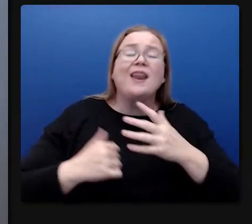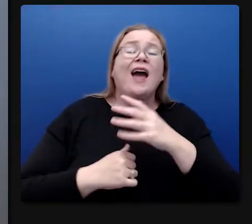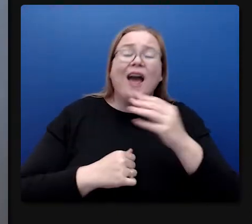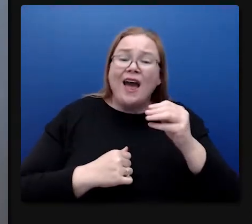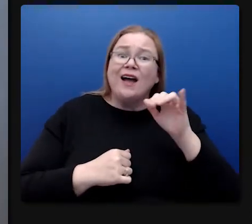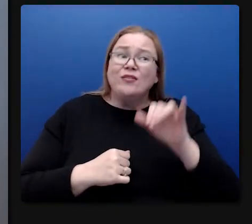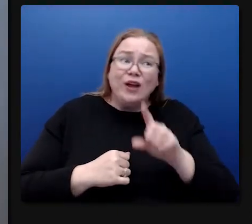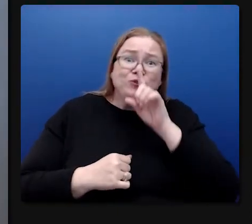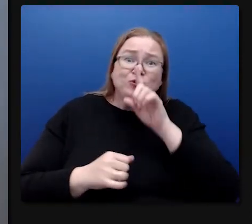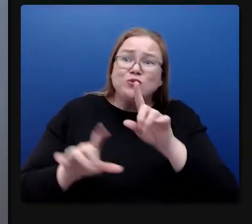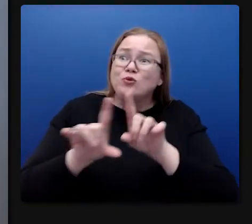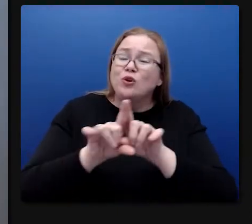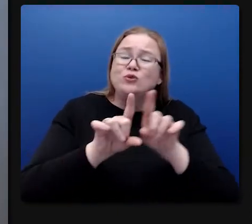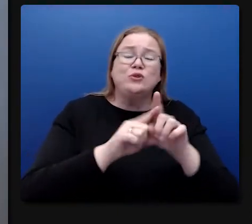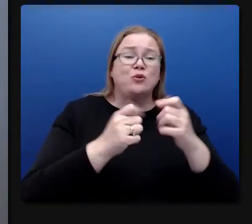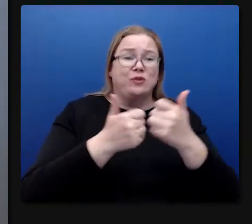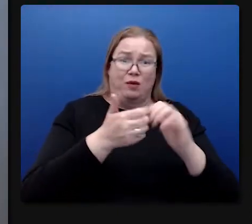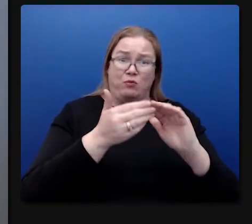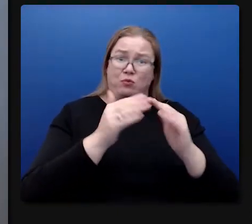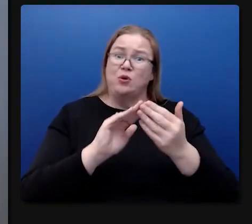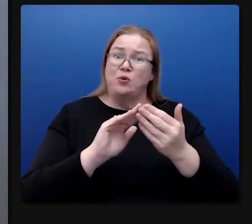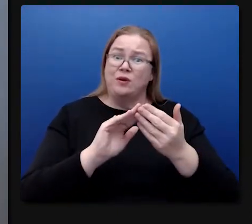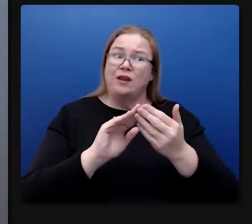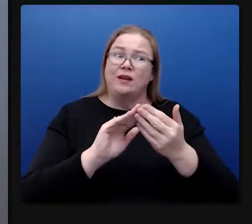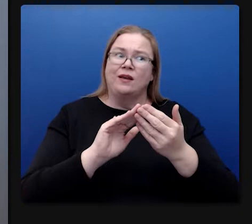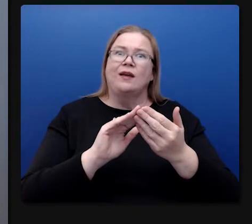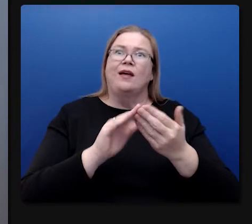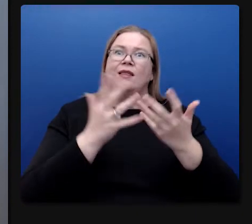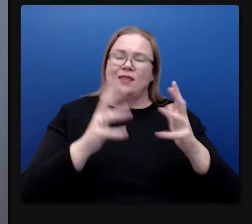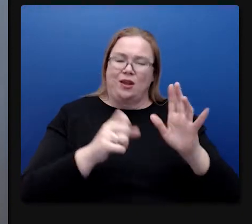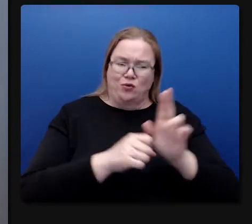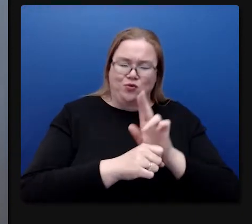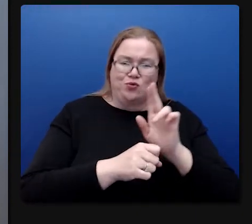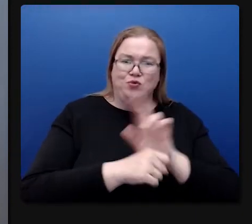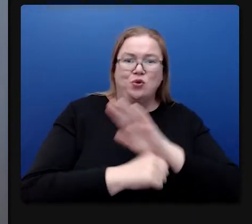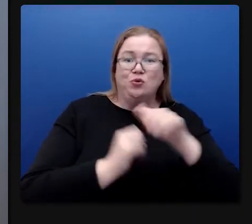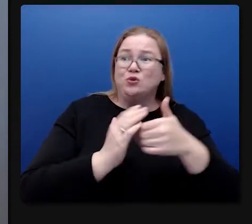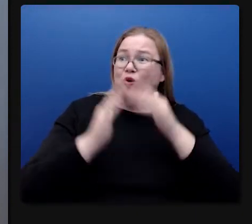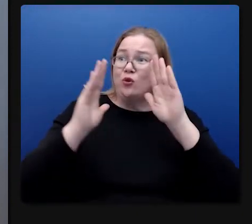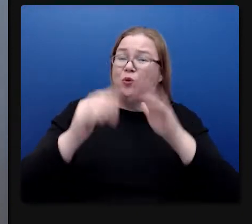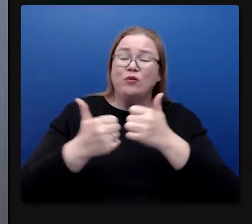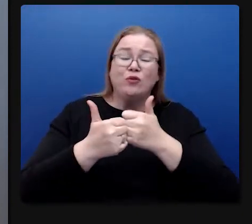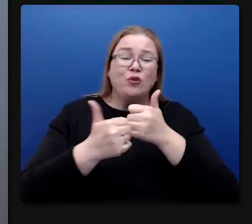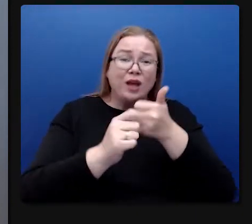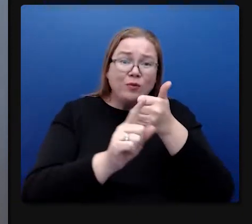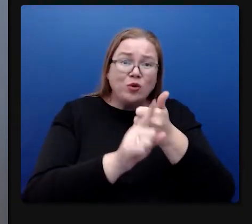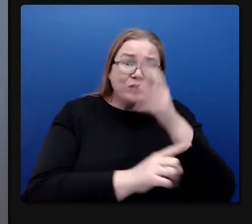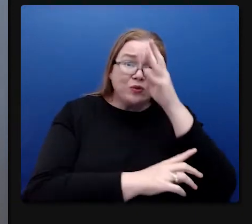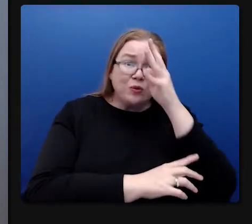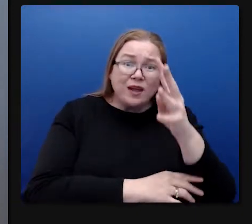And that's true also of our gaming community. who can then leverage all of these wonderful games that you create and turn it